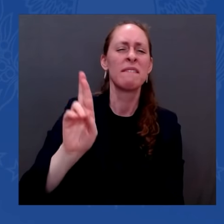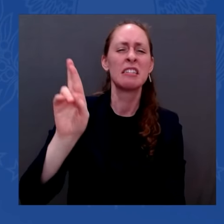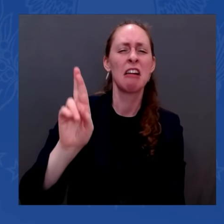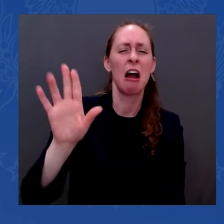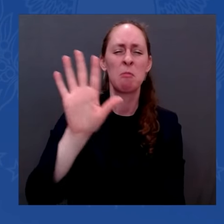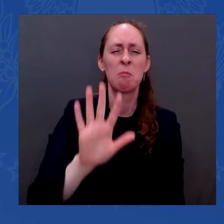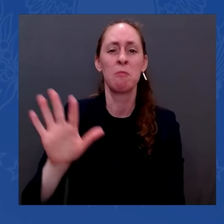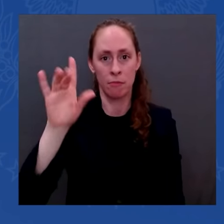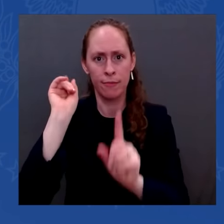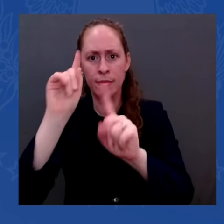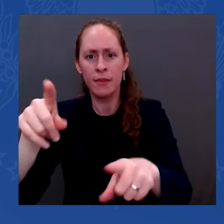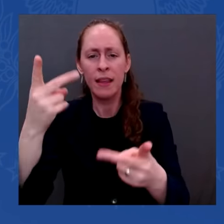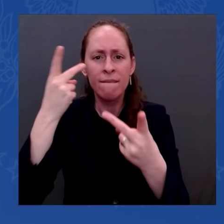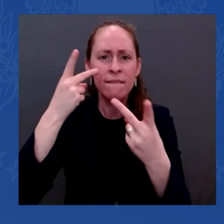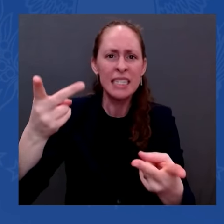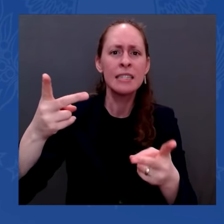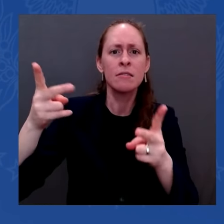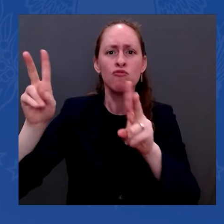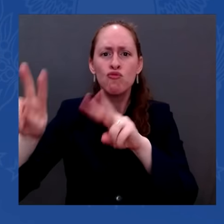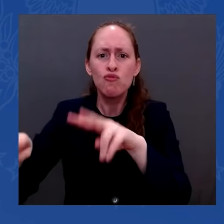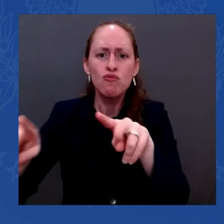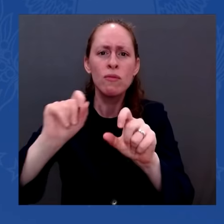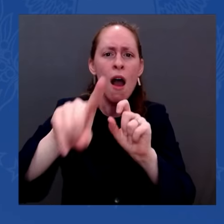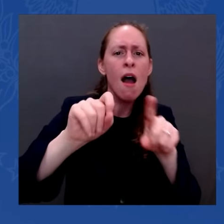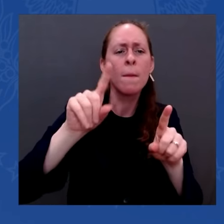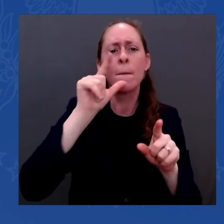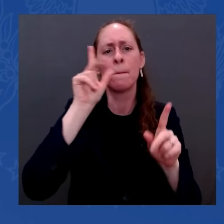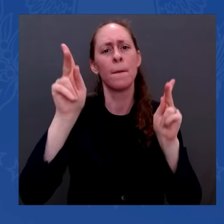I know everybody is excited about the opportunities ahead. So, with that, I'm --